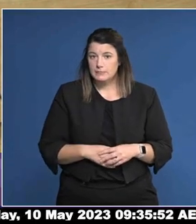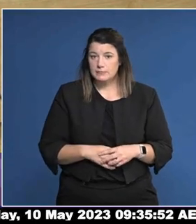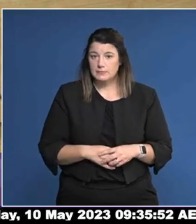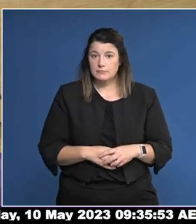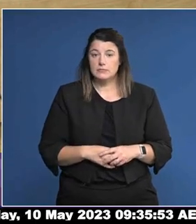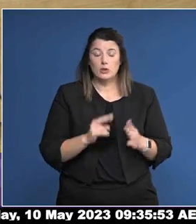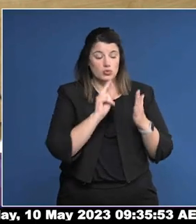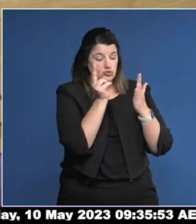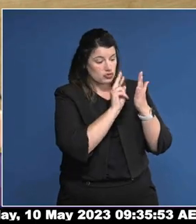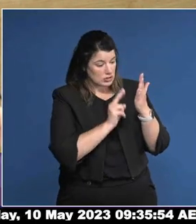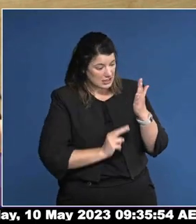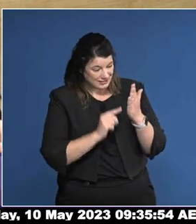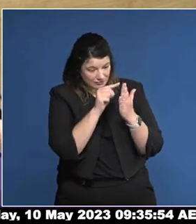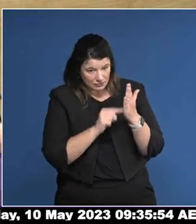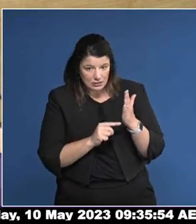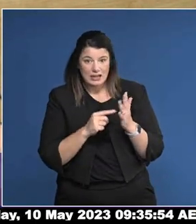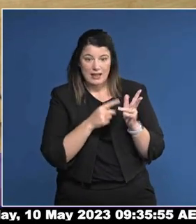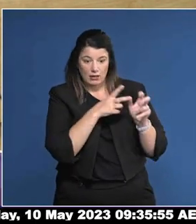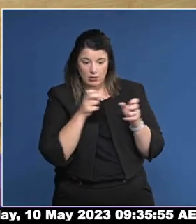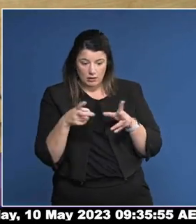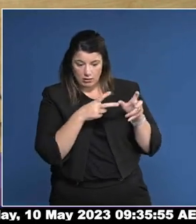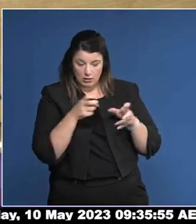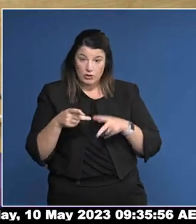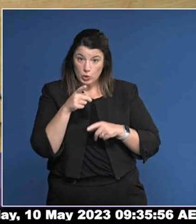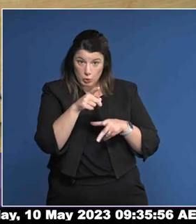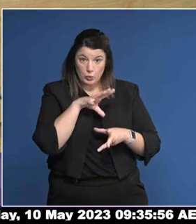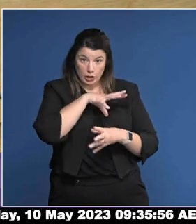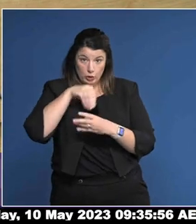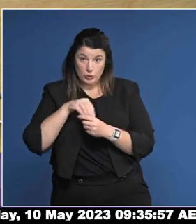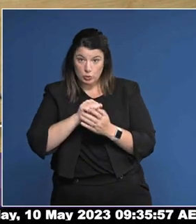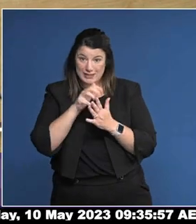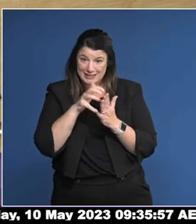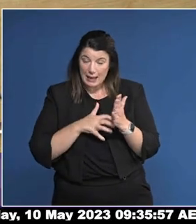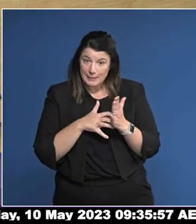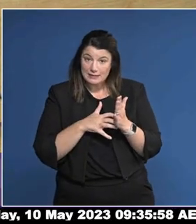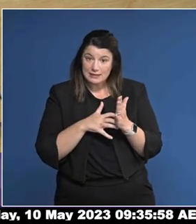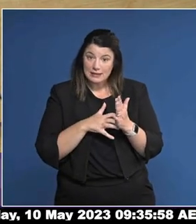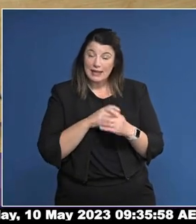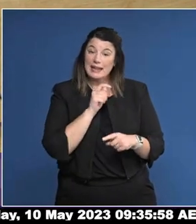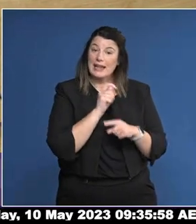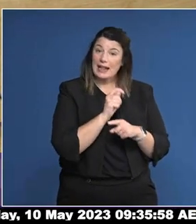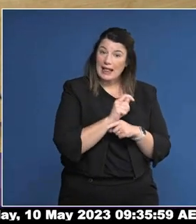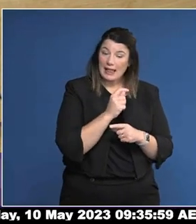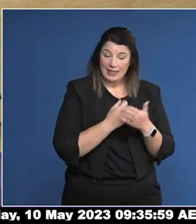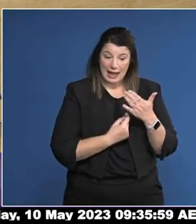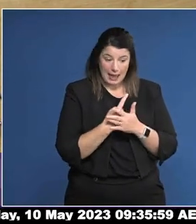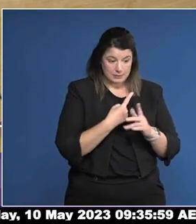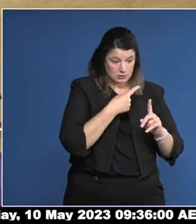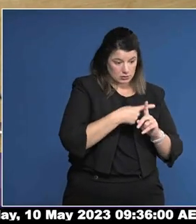evidence that are included, that the neglect that arises on a cumulative basis is a